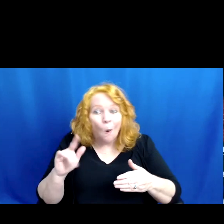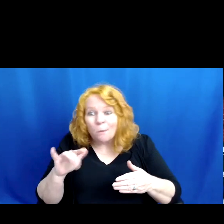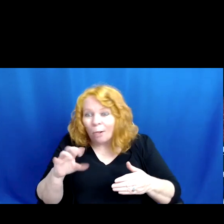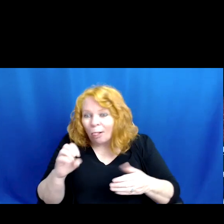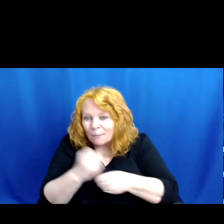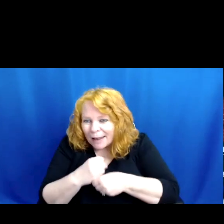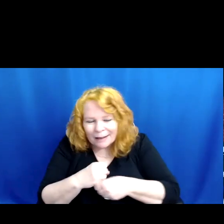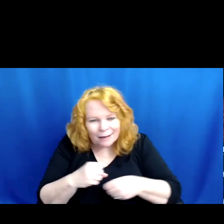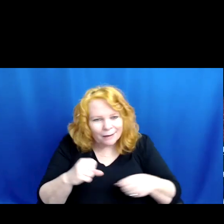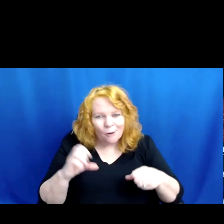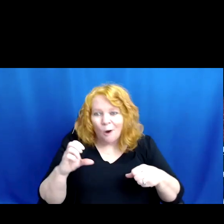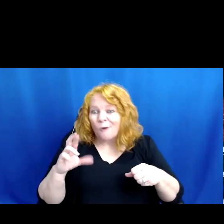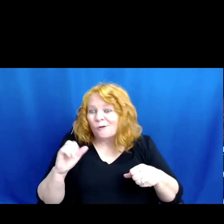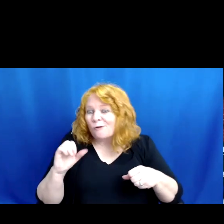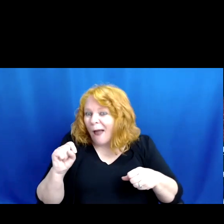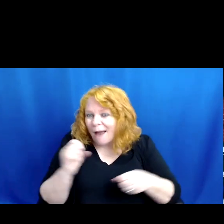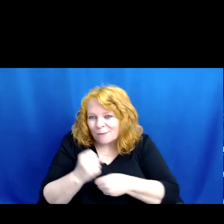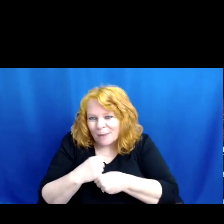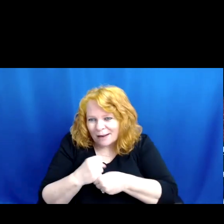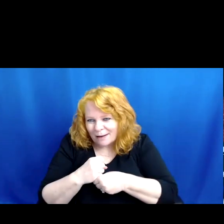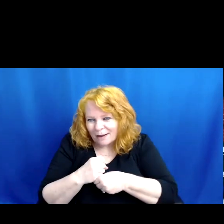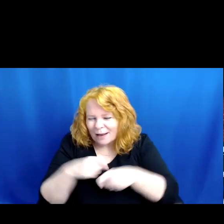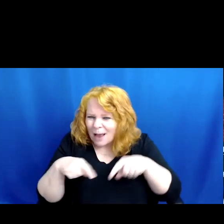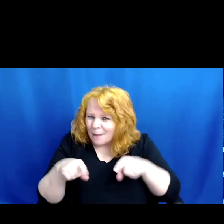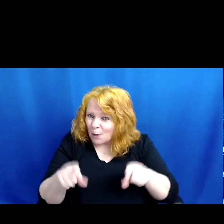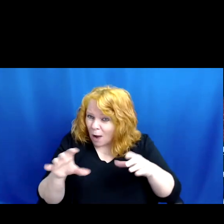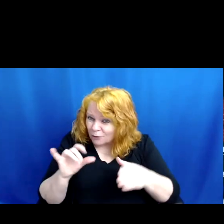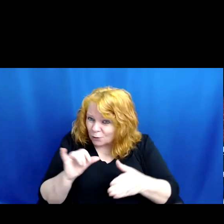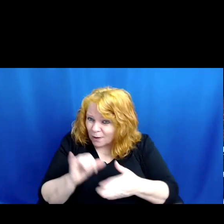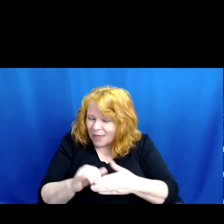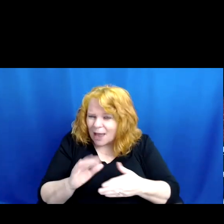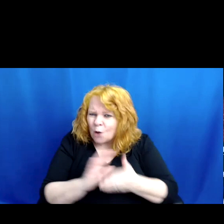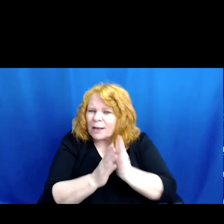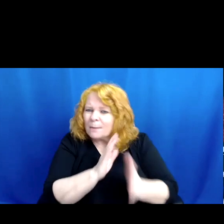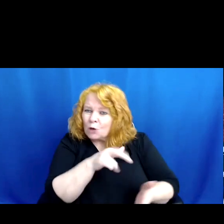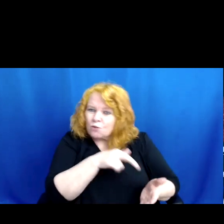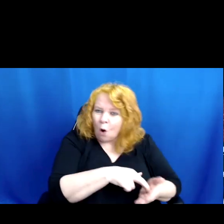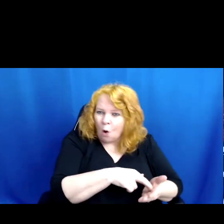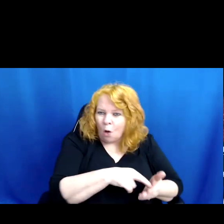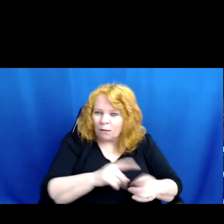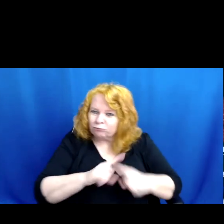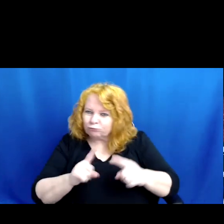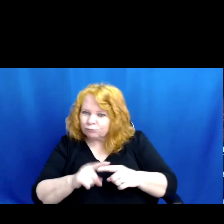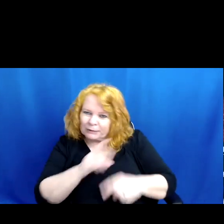Through this, it helps us to role play and imaginary play to imagine being the frog.